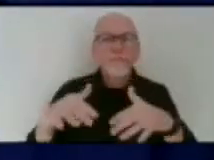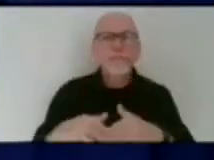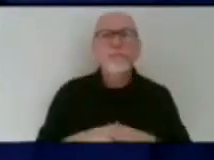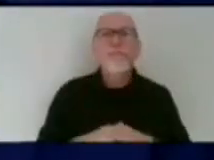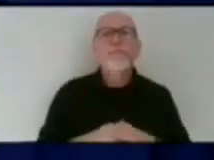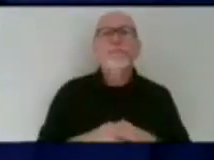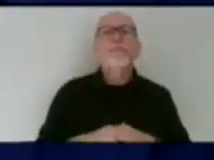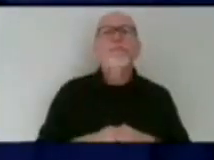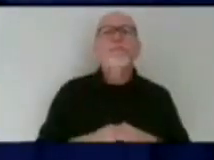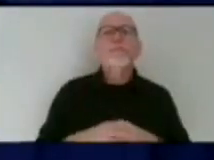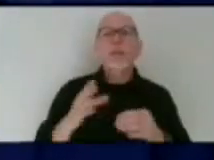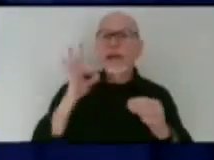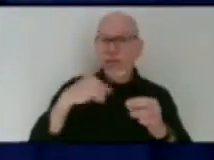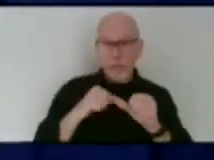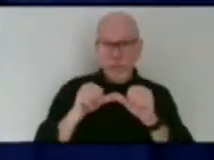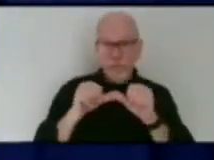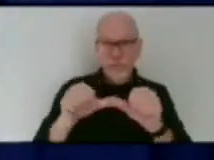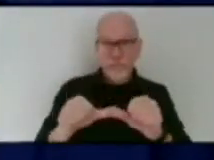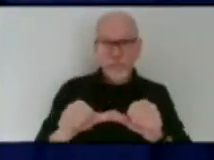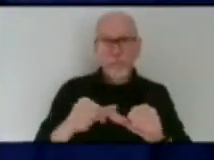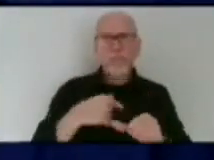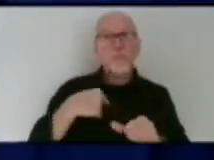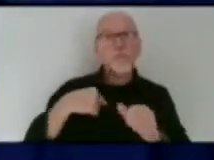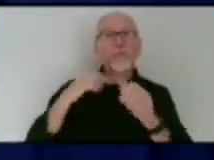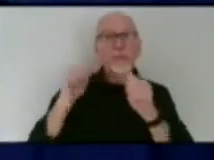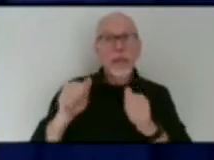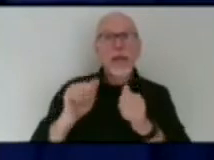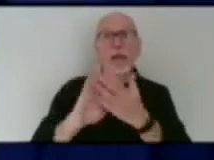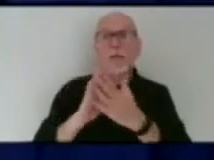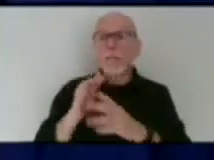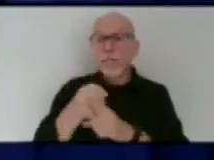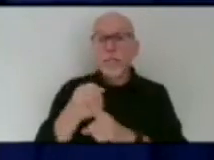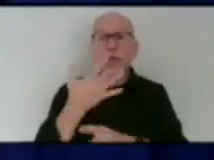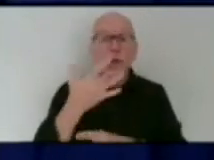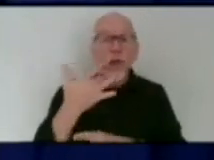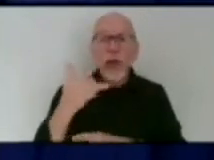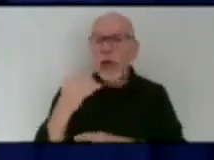actually can get into a color and stay in that color and improve things. But